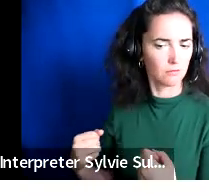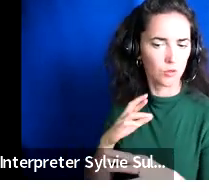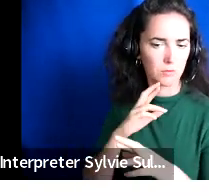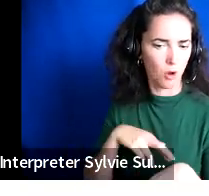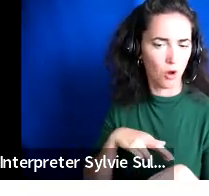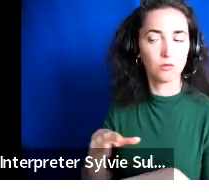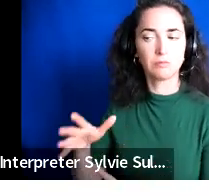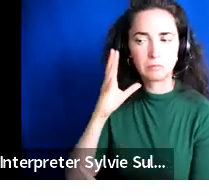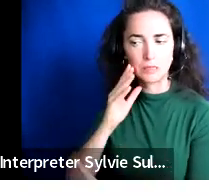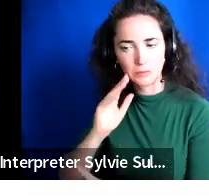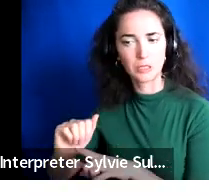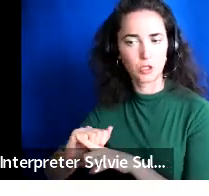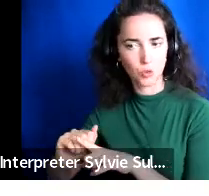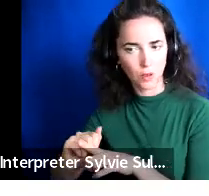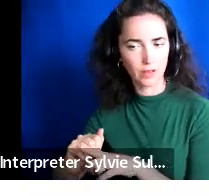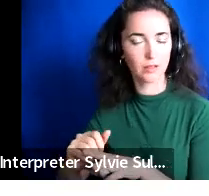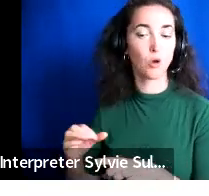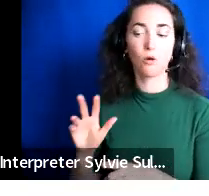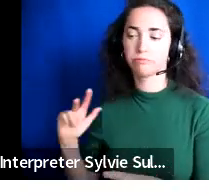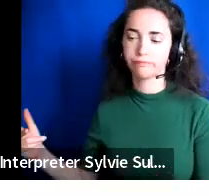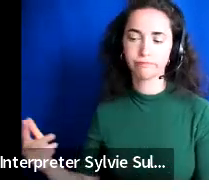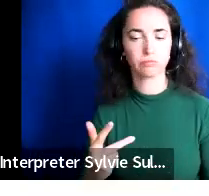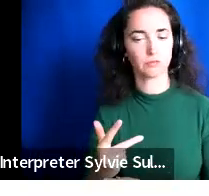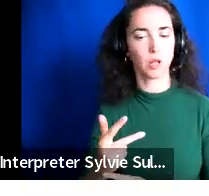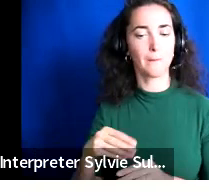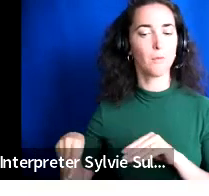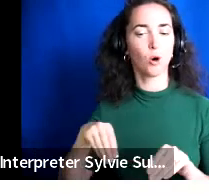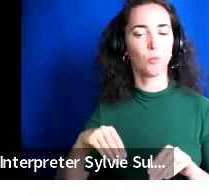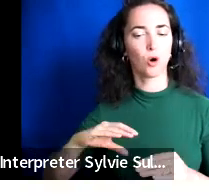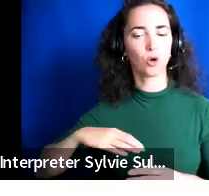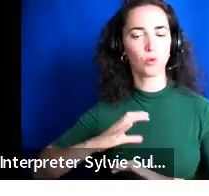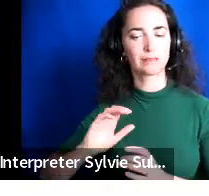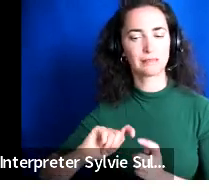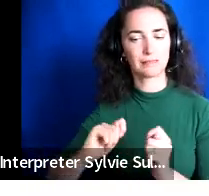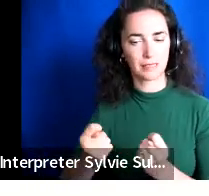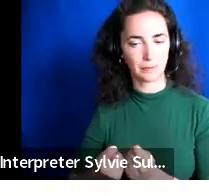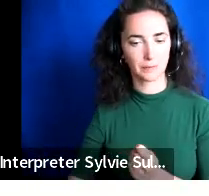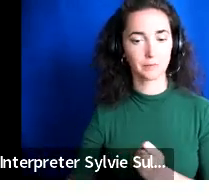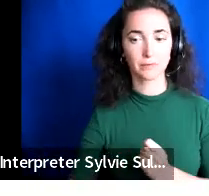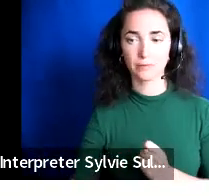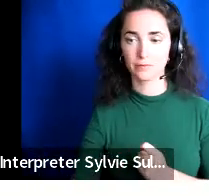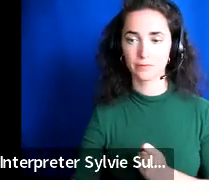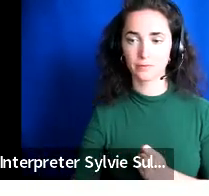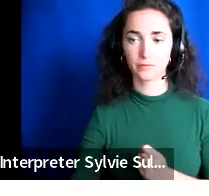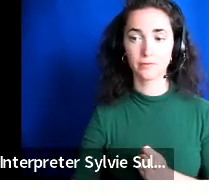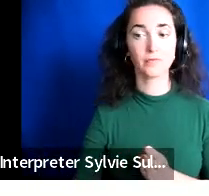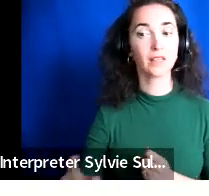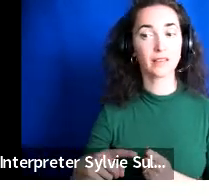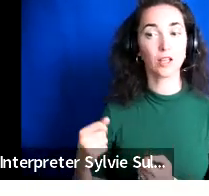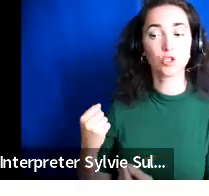Train staff person. Our Mobile Prices team to address it offers supports 24 h a day, 7 days a week.